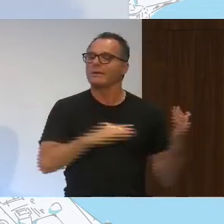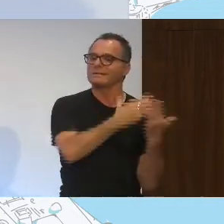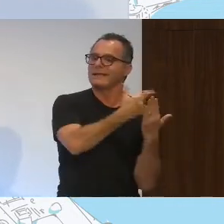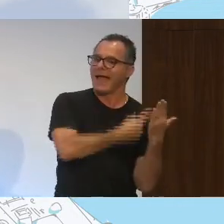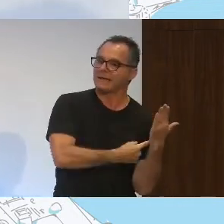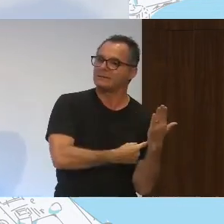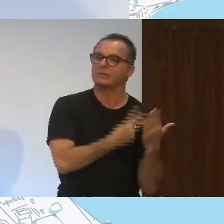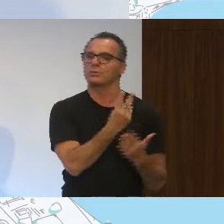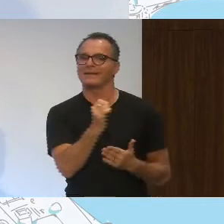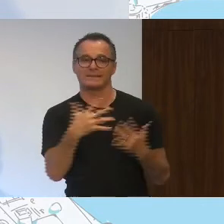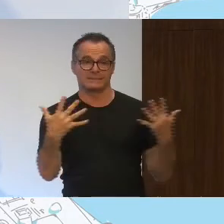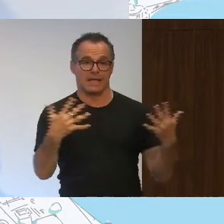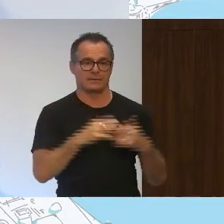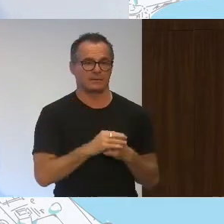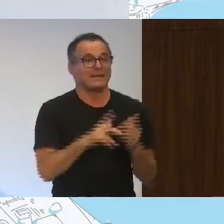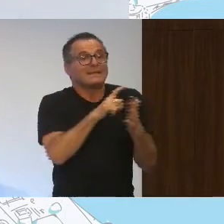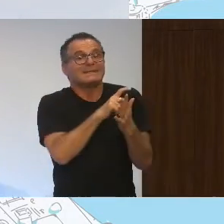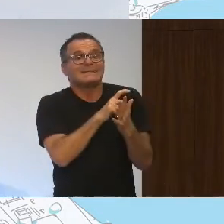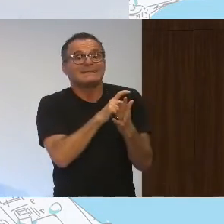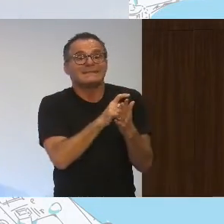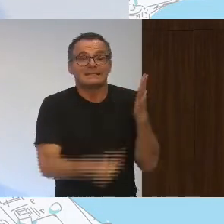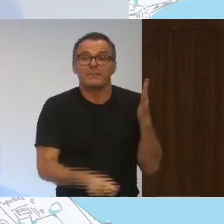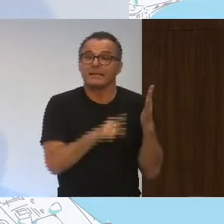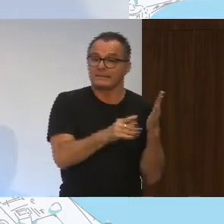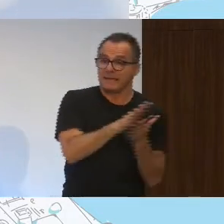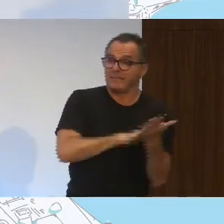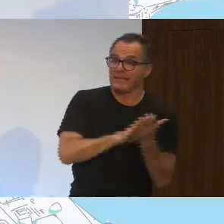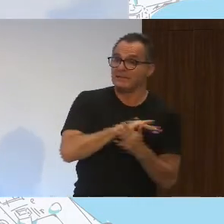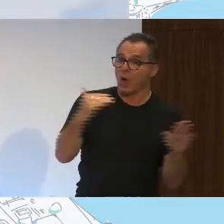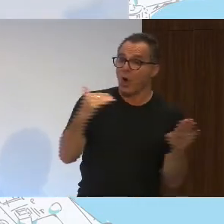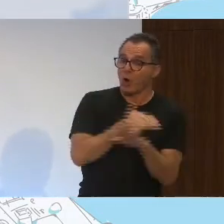And because of the disability, very often getting an occupational health assessment can be very empowering.